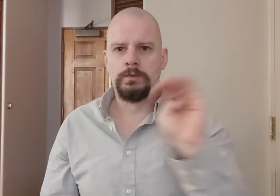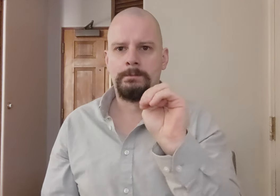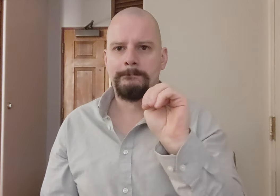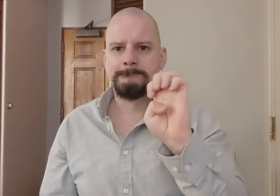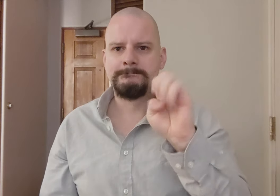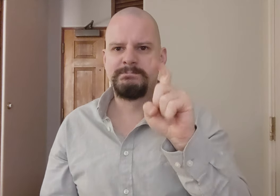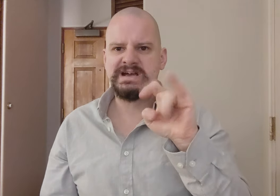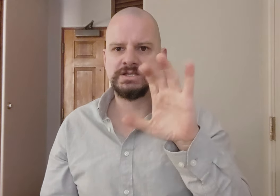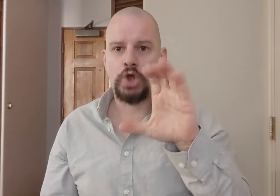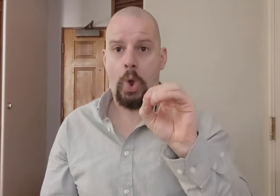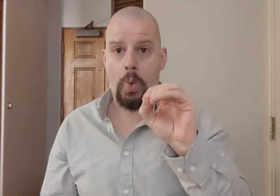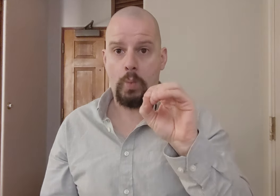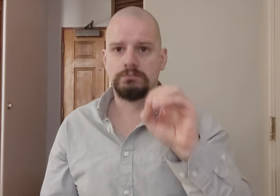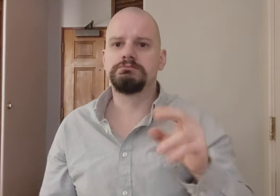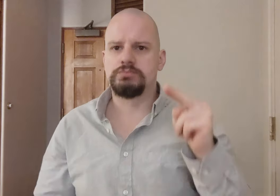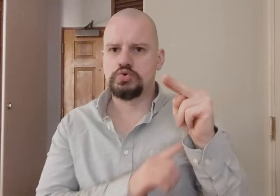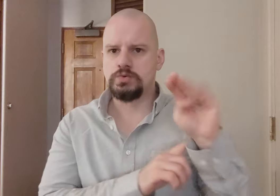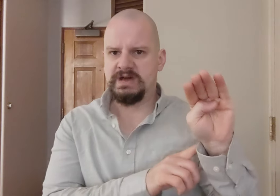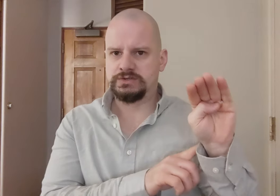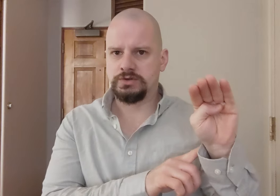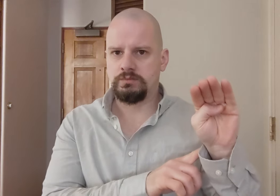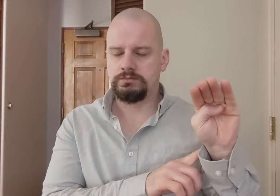It's a fingerspelling of "NM".